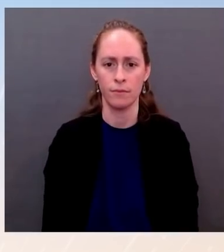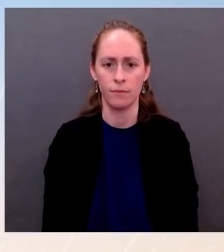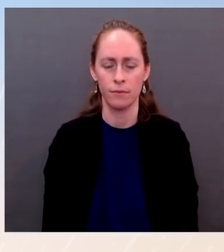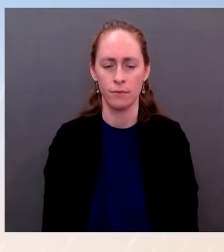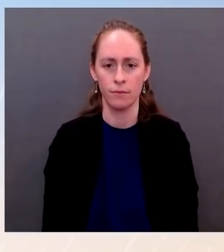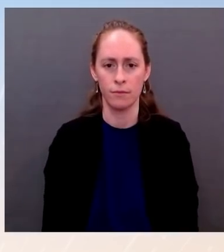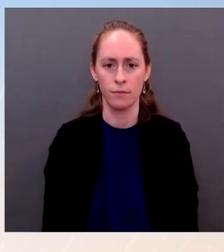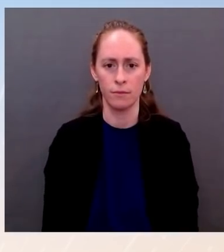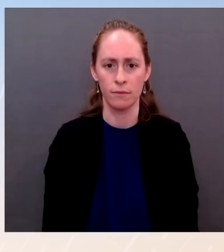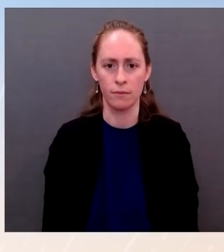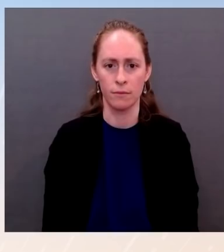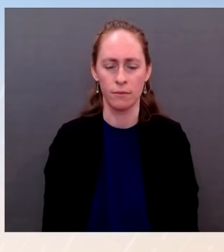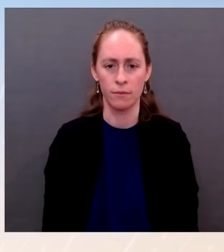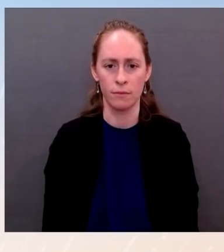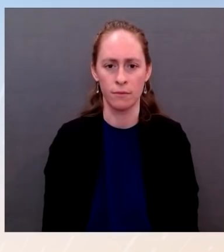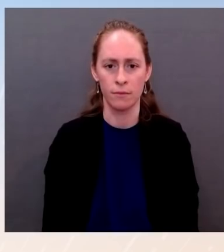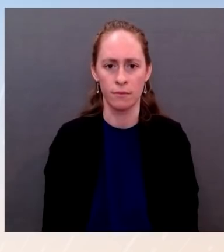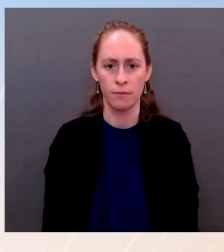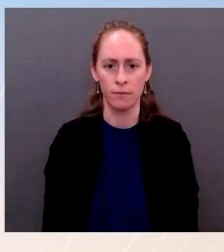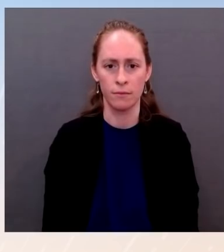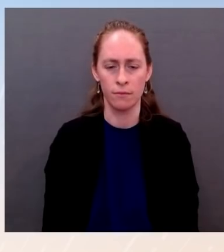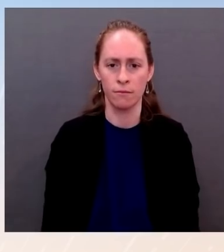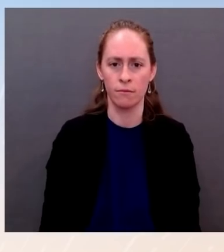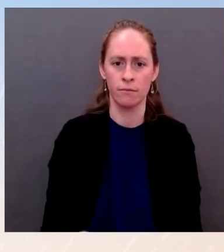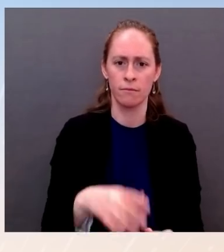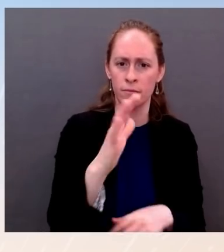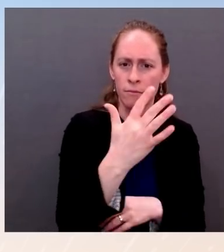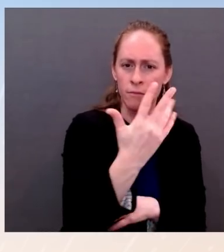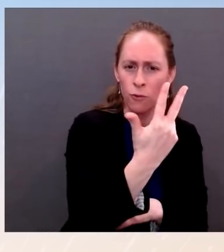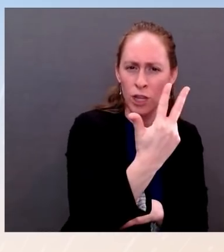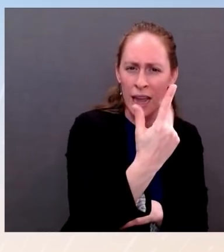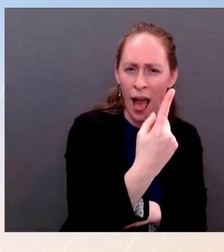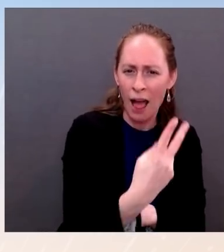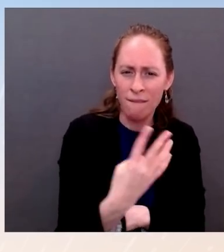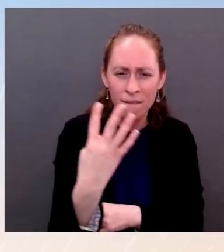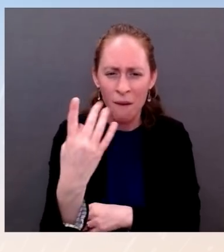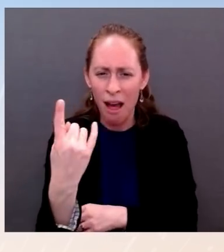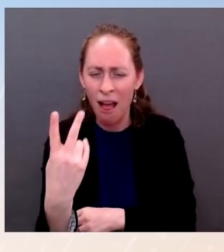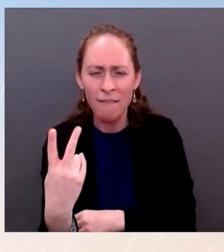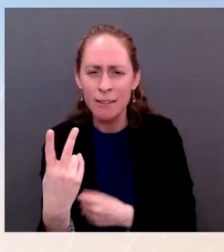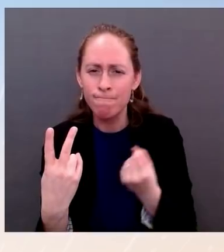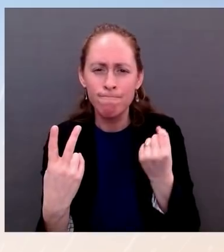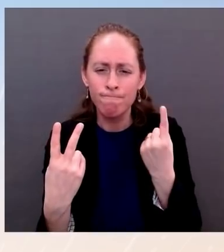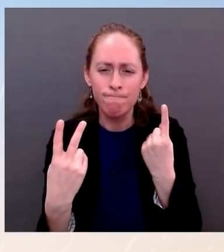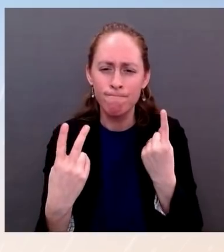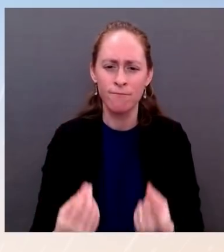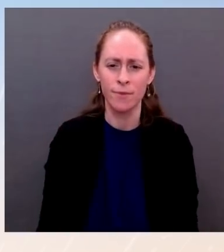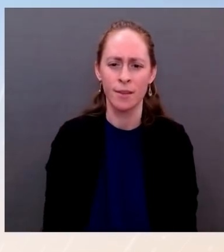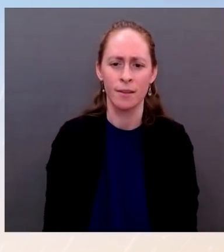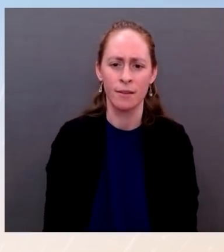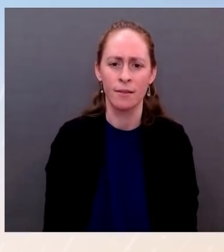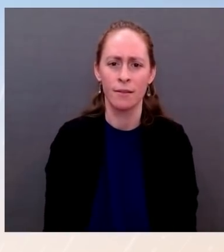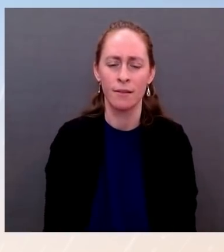The Press: If you could just offer -- are we down to four finalists? Ms. Psaki: Well, I'm not going to build on what the President said.